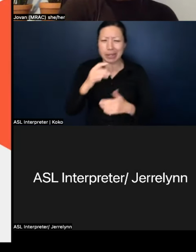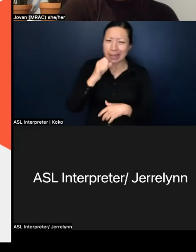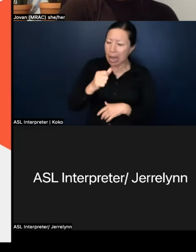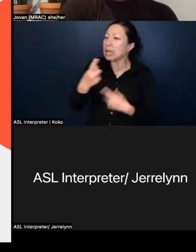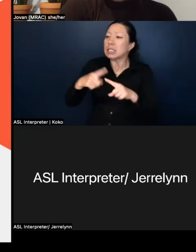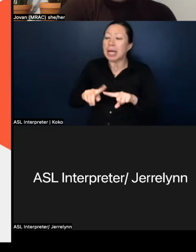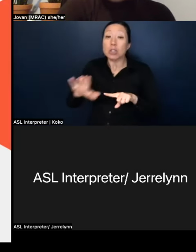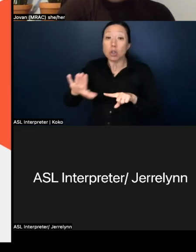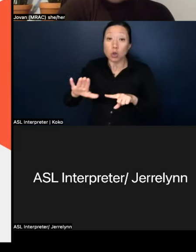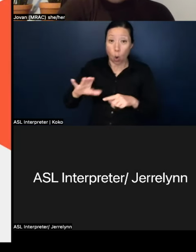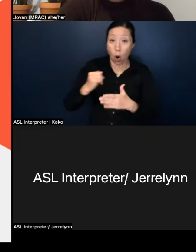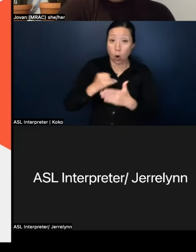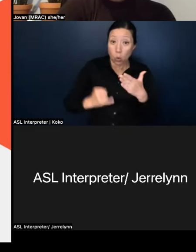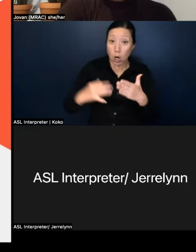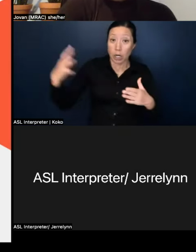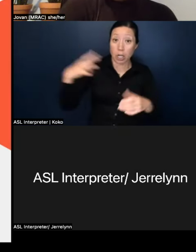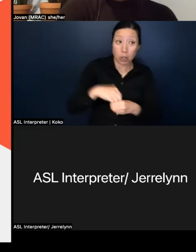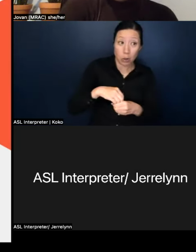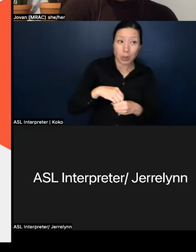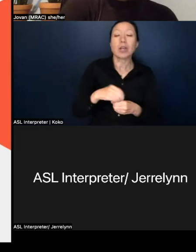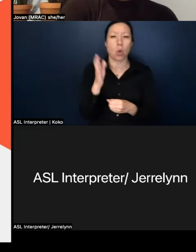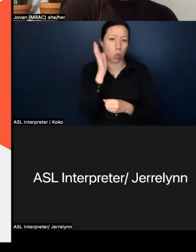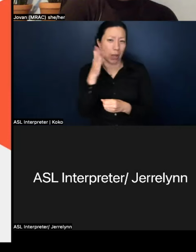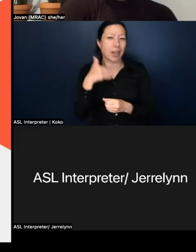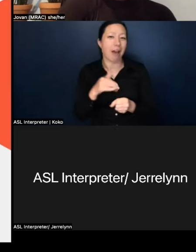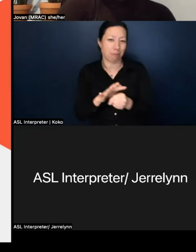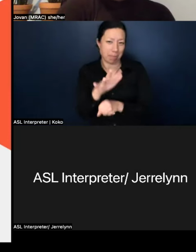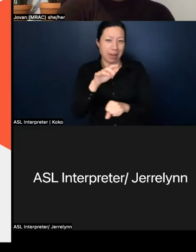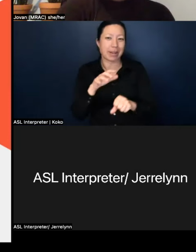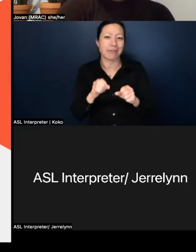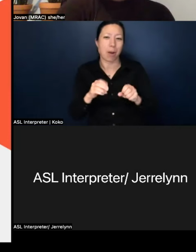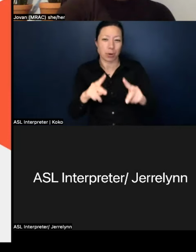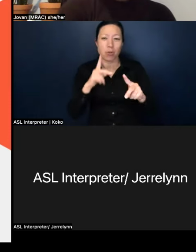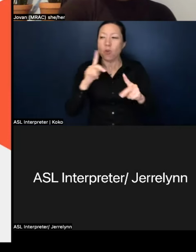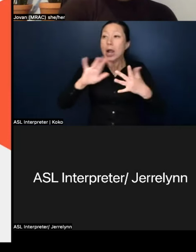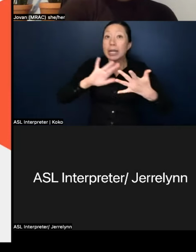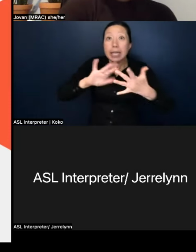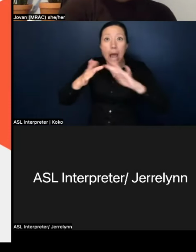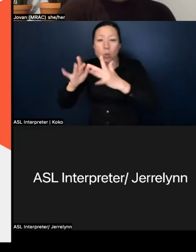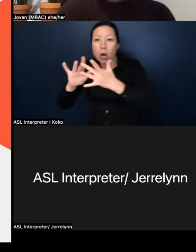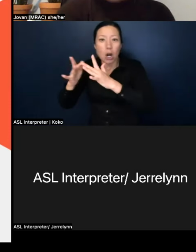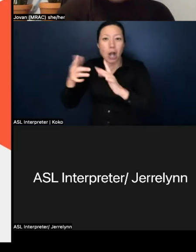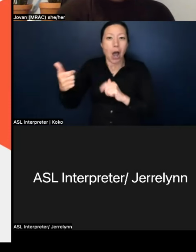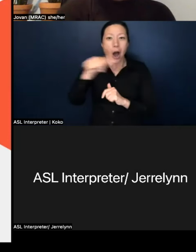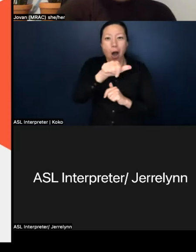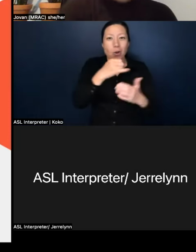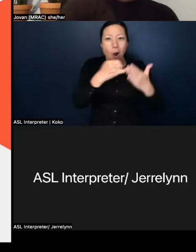to network with other artists and with arts organizations. So I can see it serving both your creative,